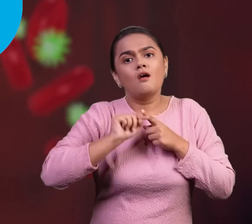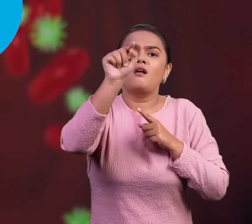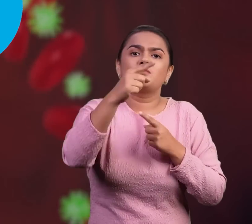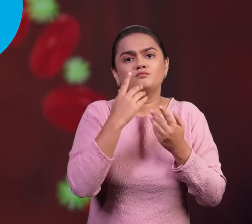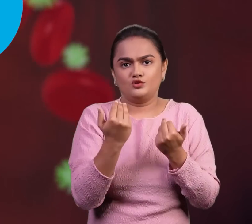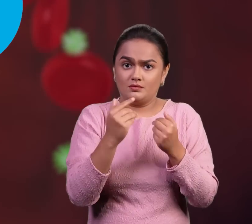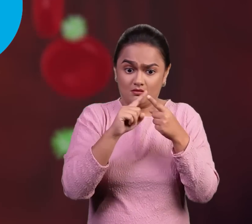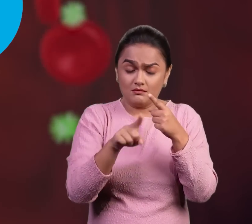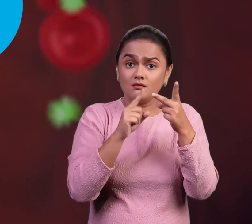The other way is needle injuries.